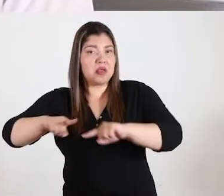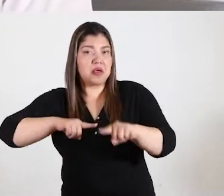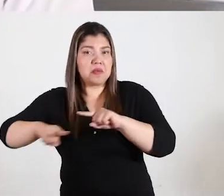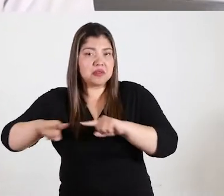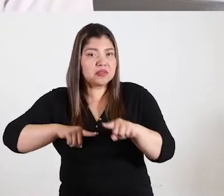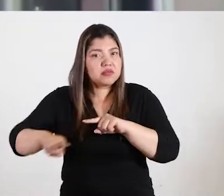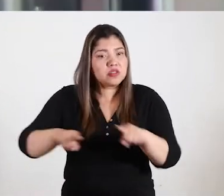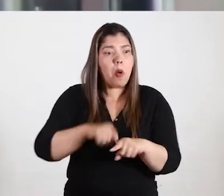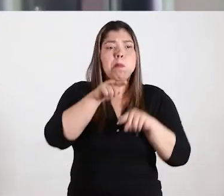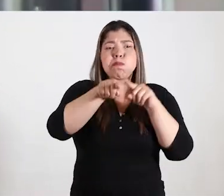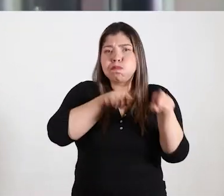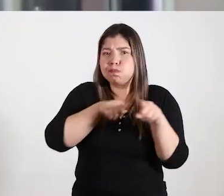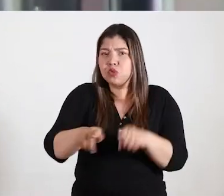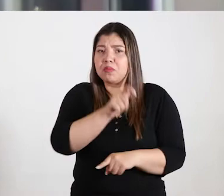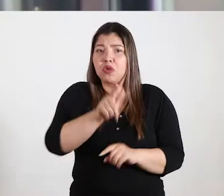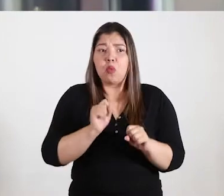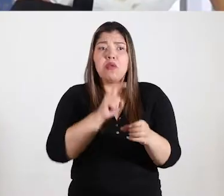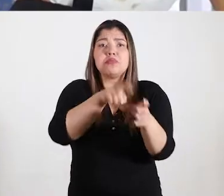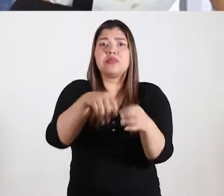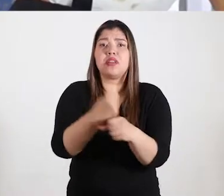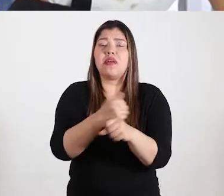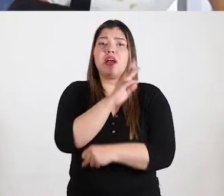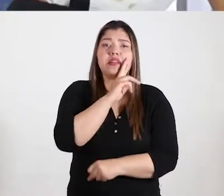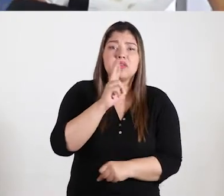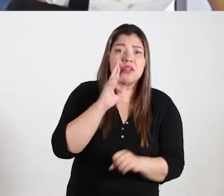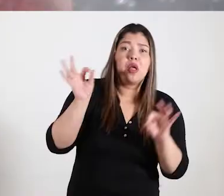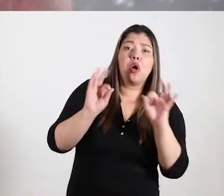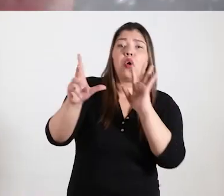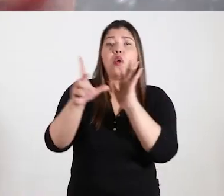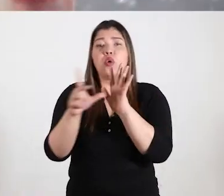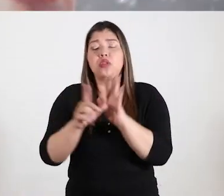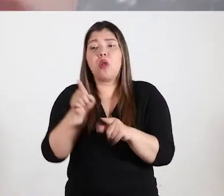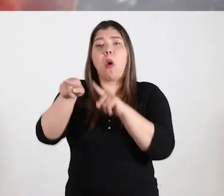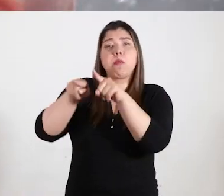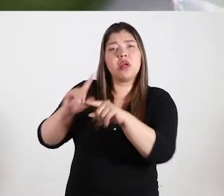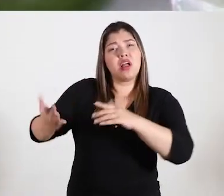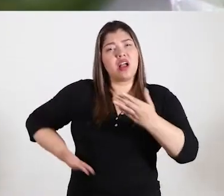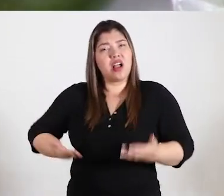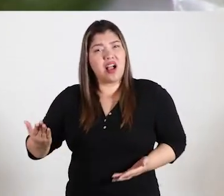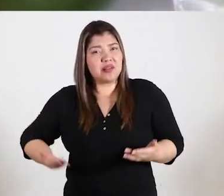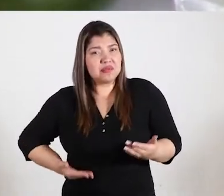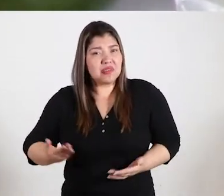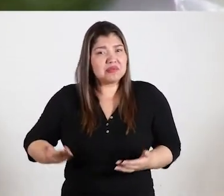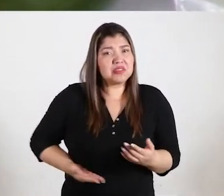Management , can perform in many areas and it is responsible for supporting the